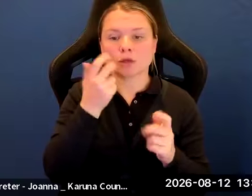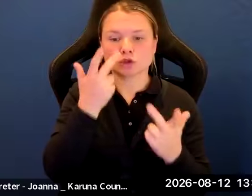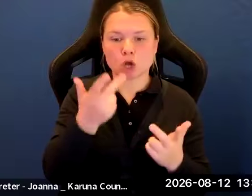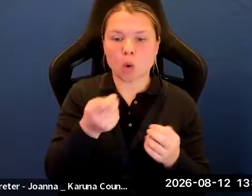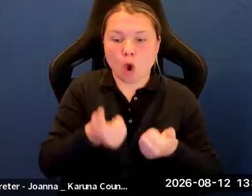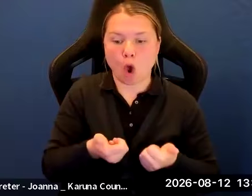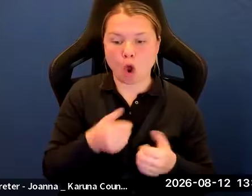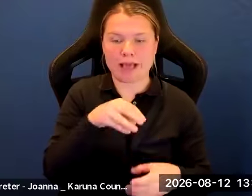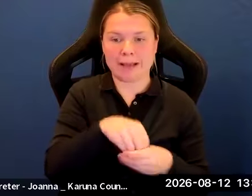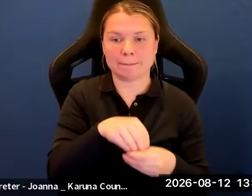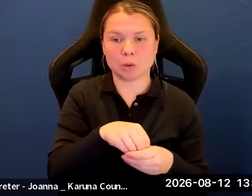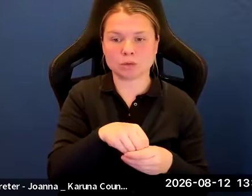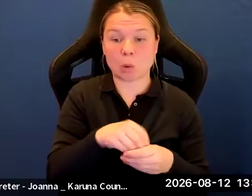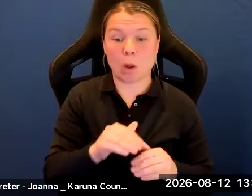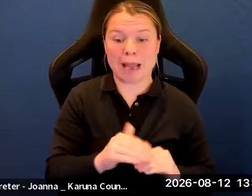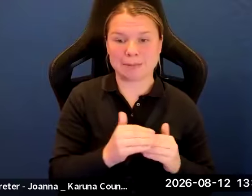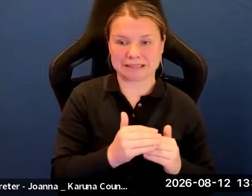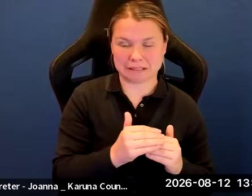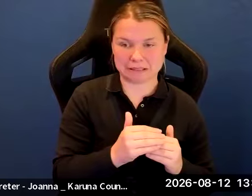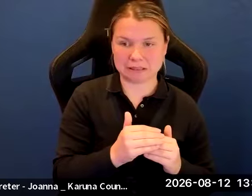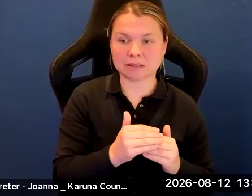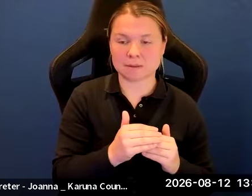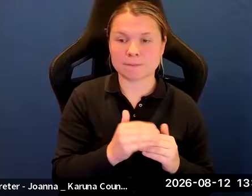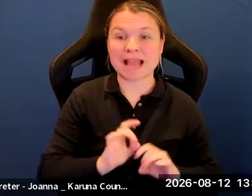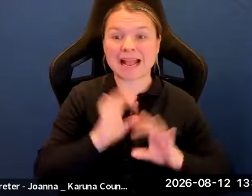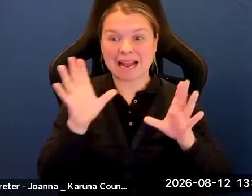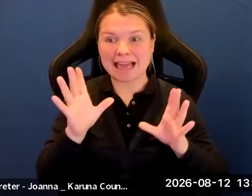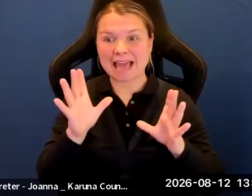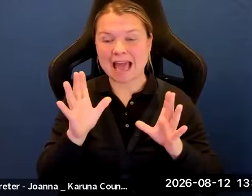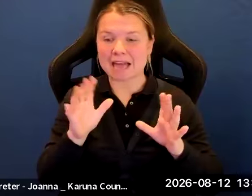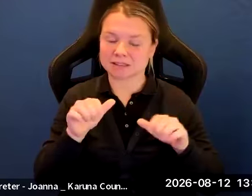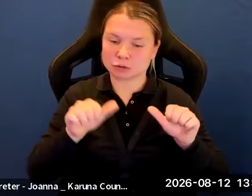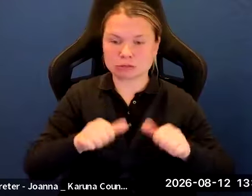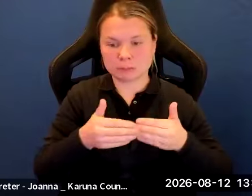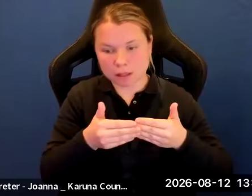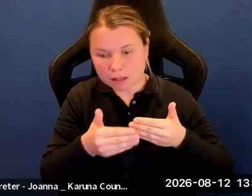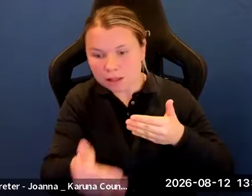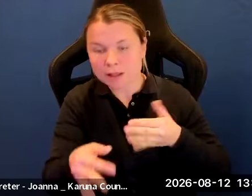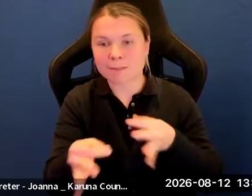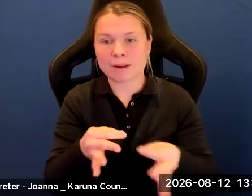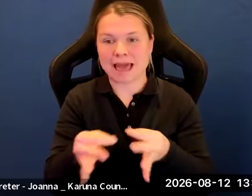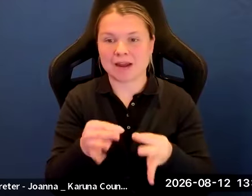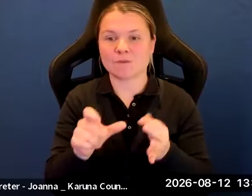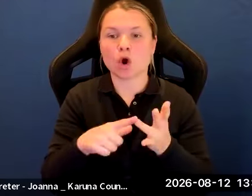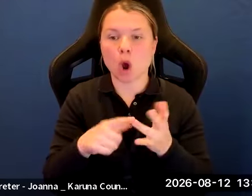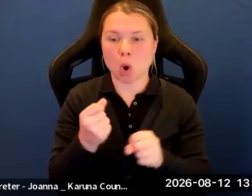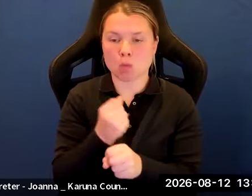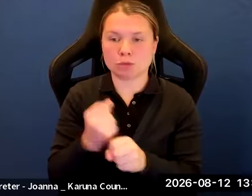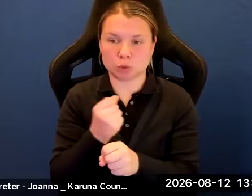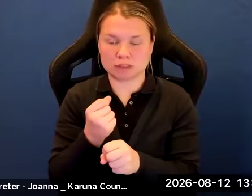And so the expectation is that applications will show at least some early input, if limited, along with a clear